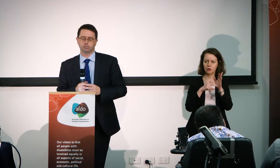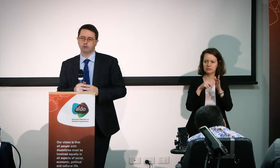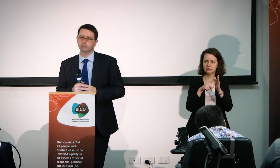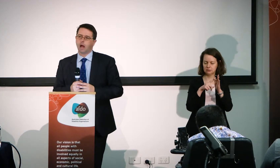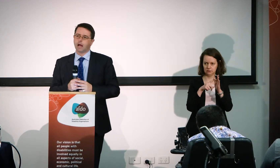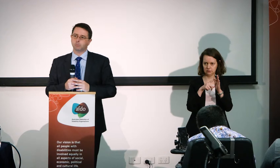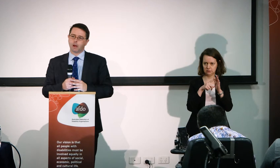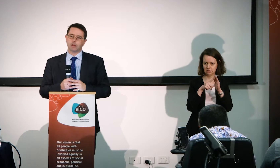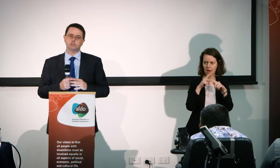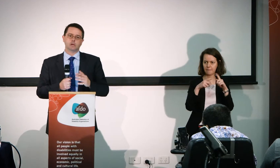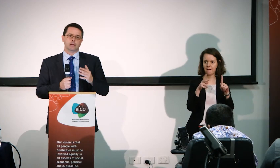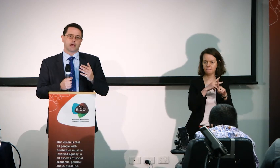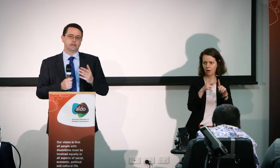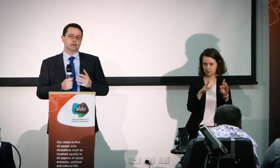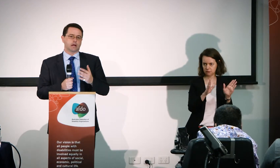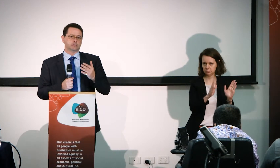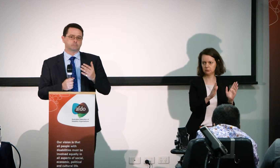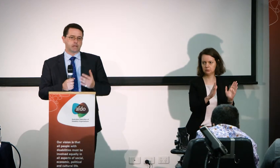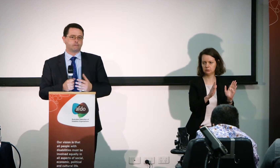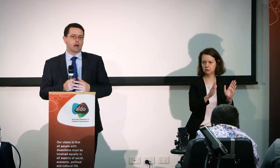as well as getting safeguards